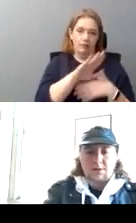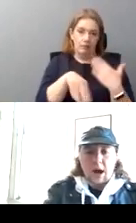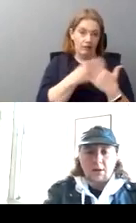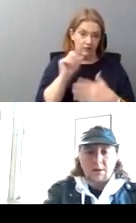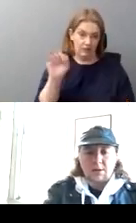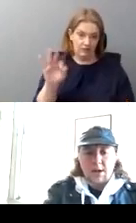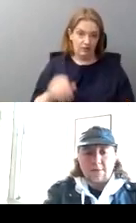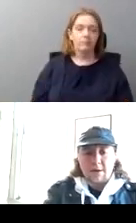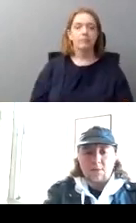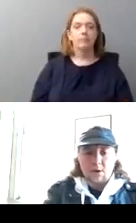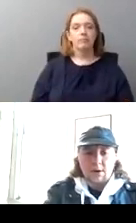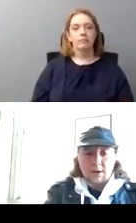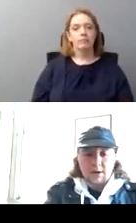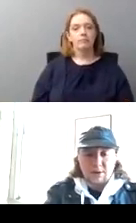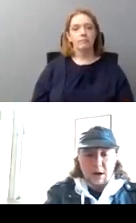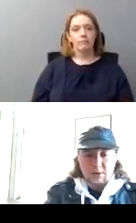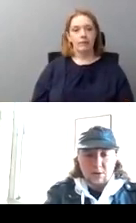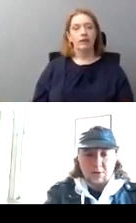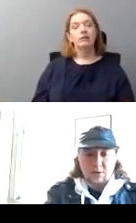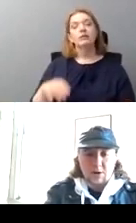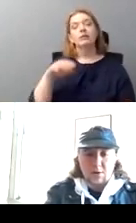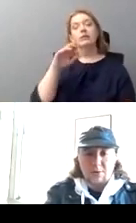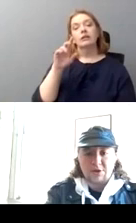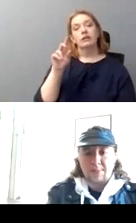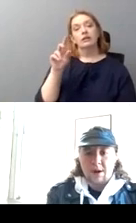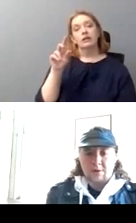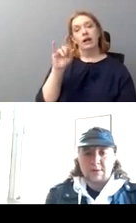Ireland's life and work and his renowned sculptural home pushed the boundaries of